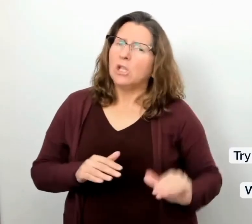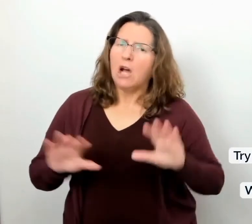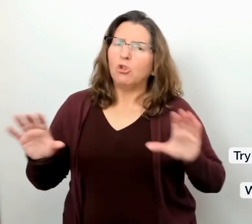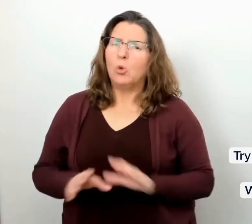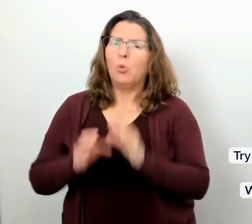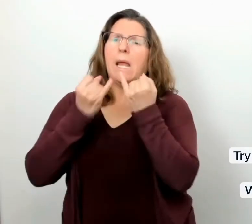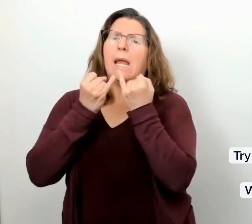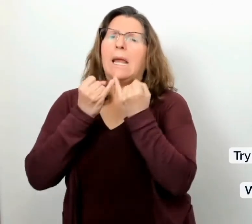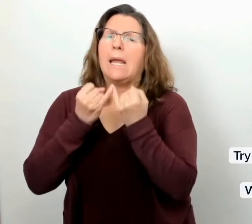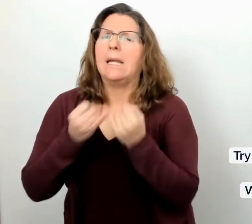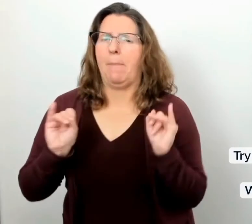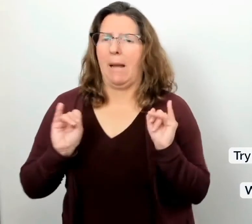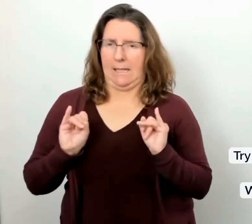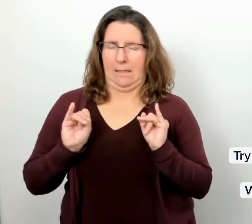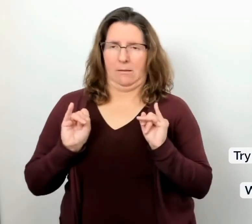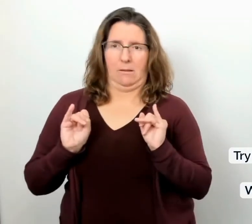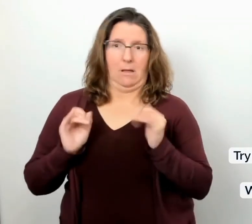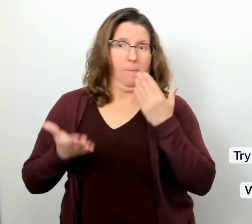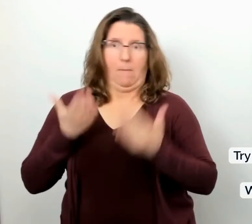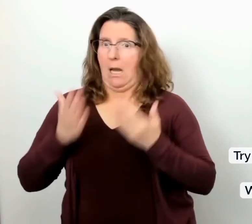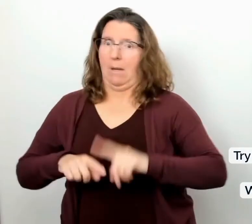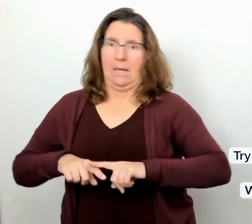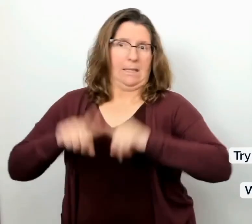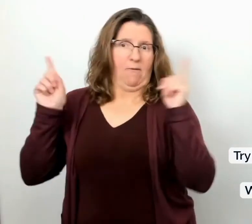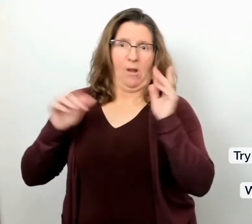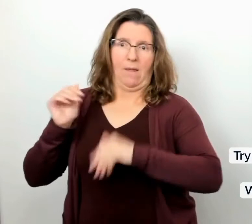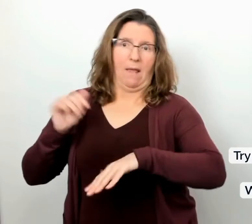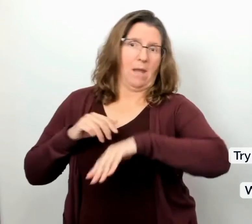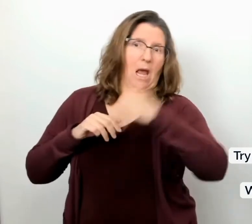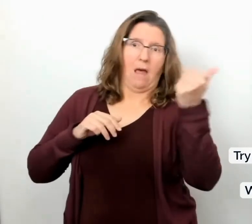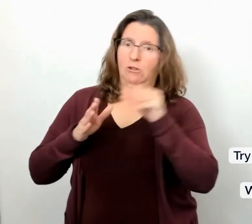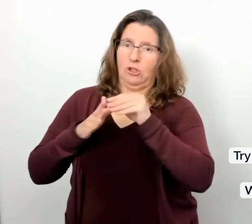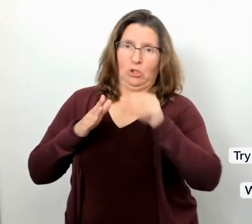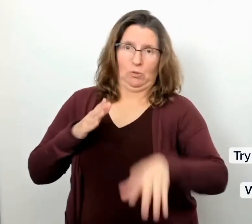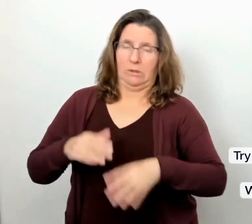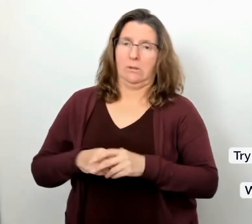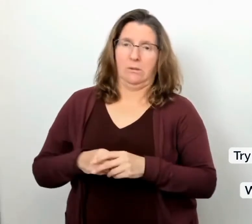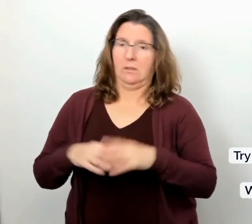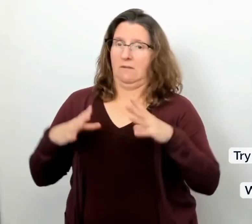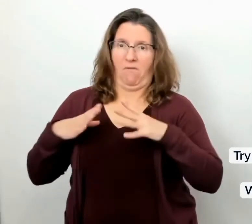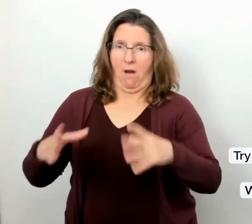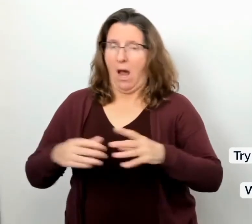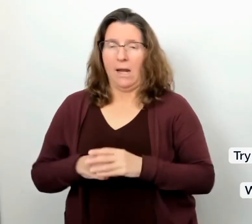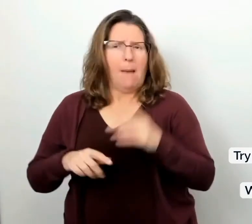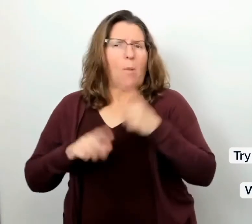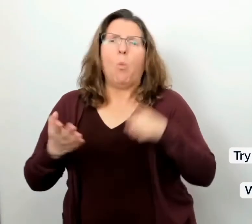"what can the child do independently?" It may be different activities, compared to classmates.